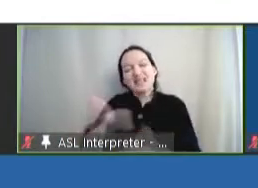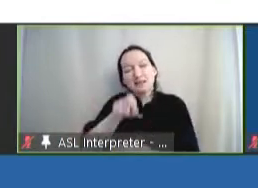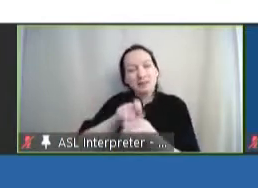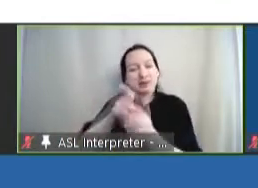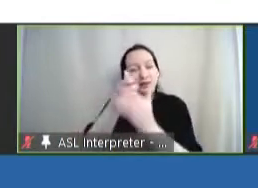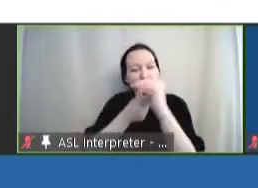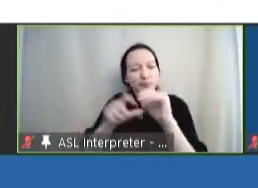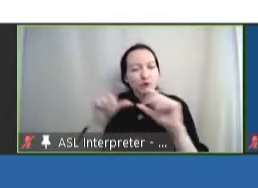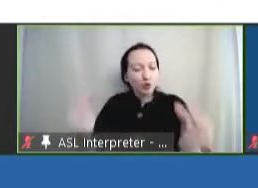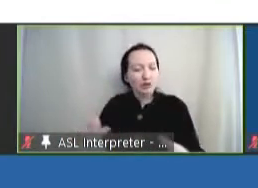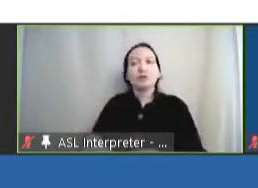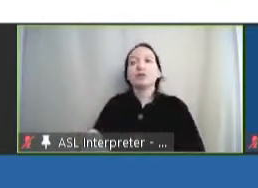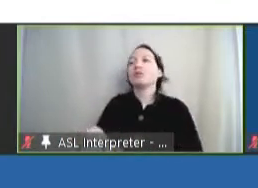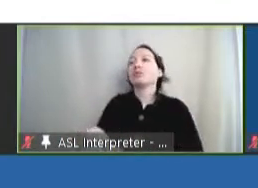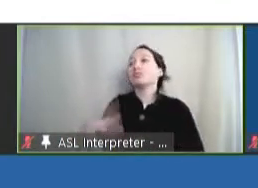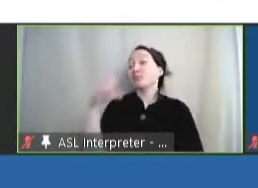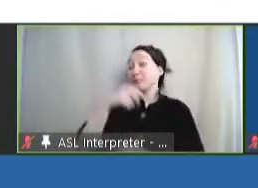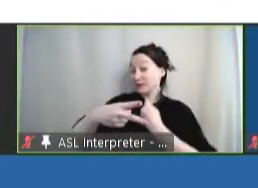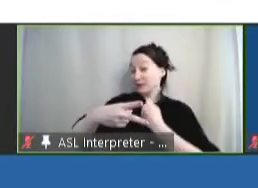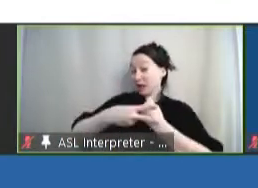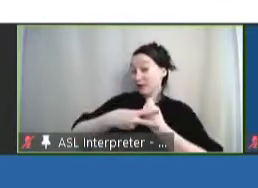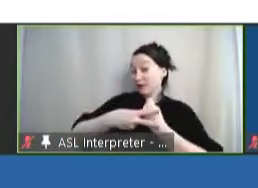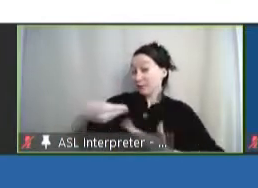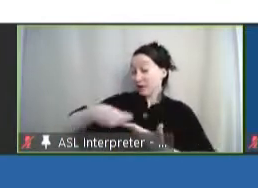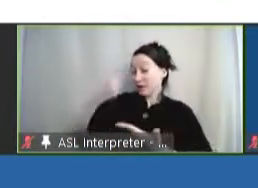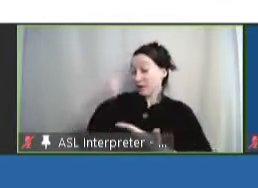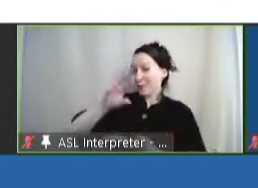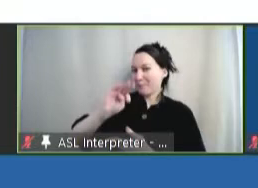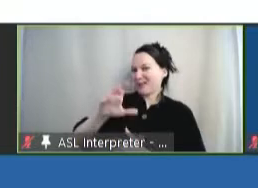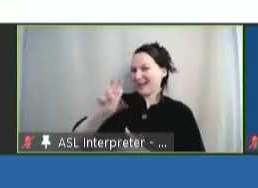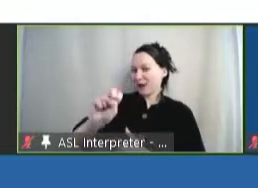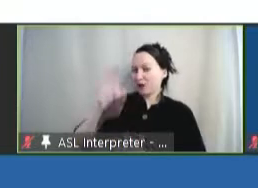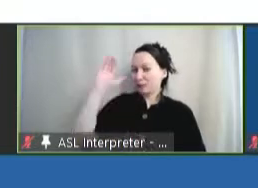and estimate the savings to Medicare from these reductions and hospitalizations.